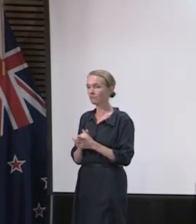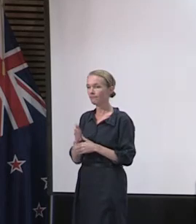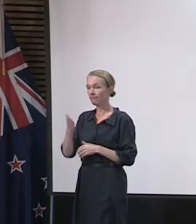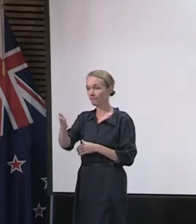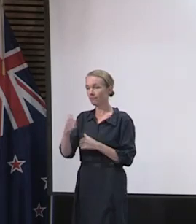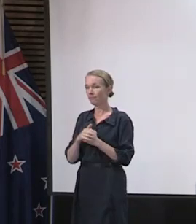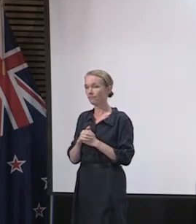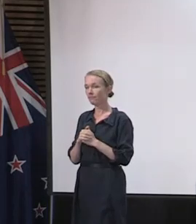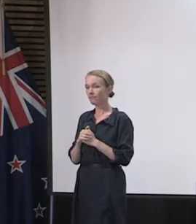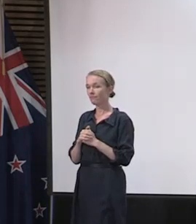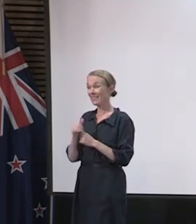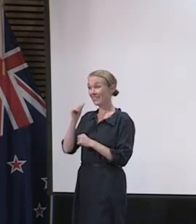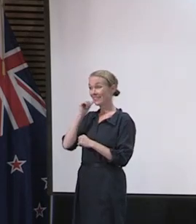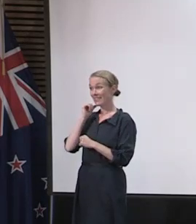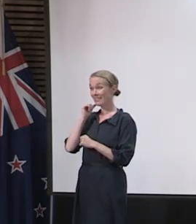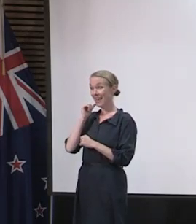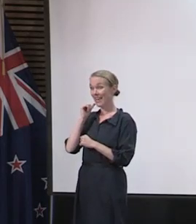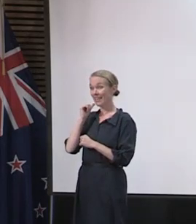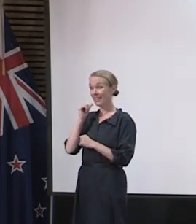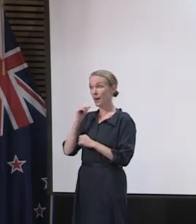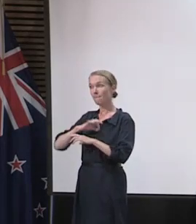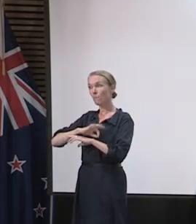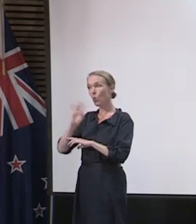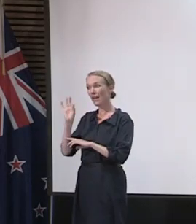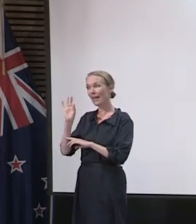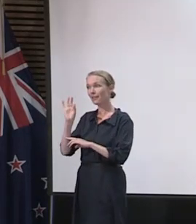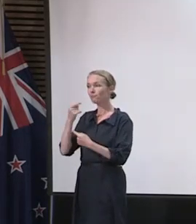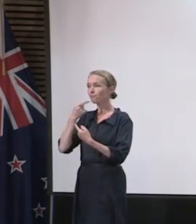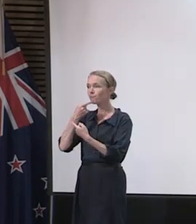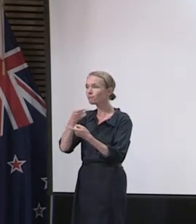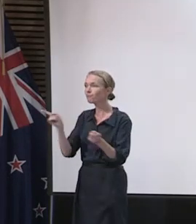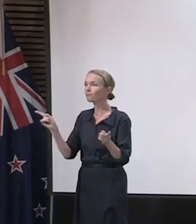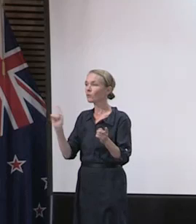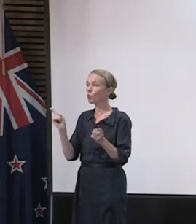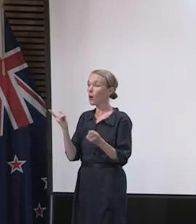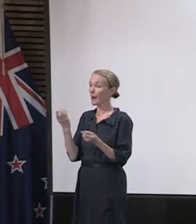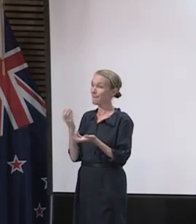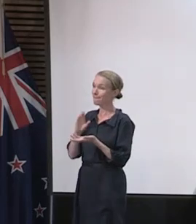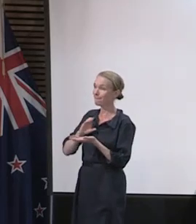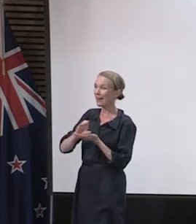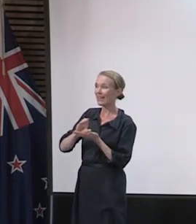Budget. Going back to the